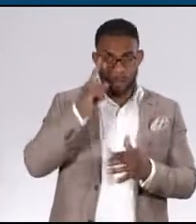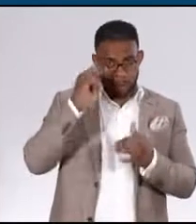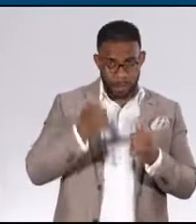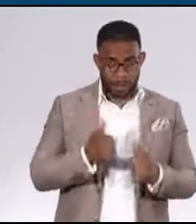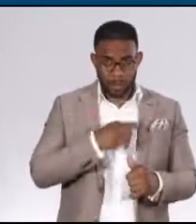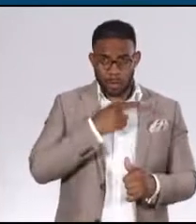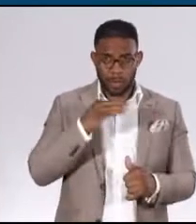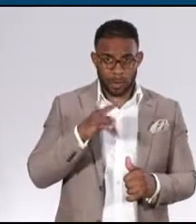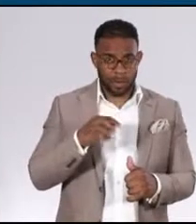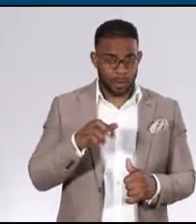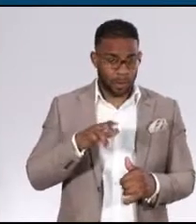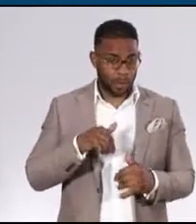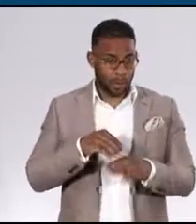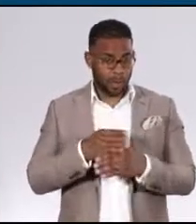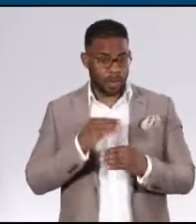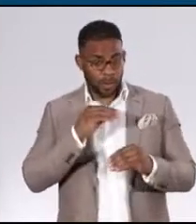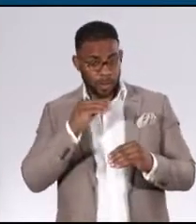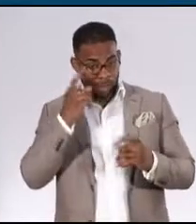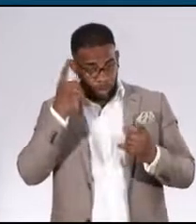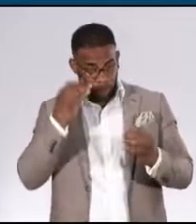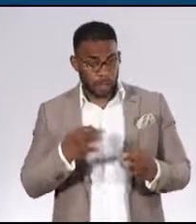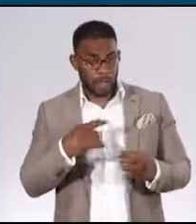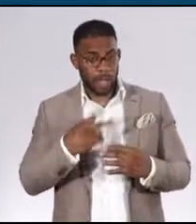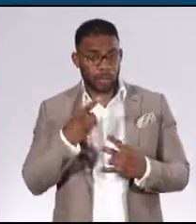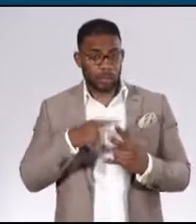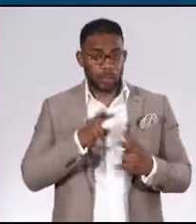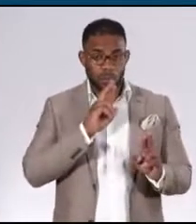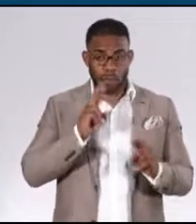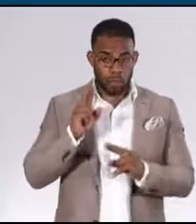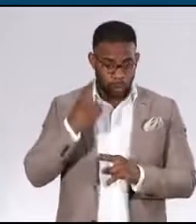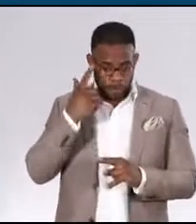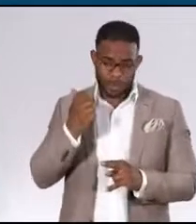and what they effectively concluded in two of the reports in thousand seventeen again in 2020,